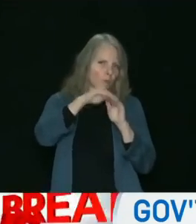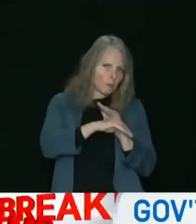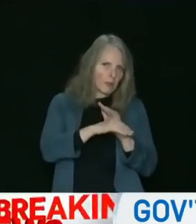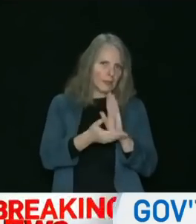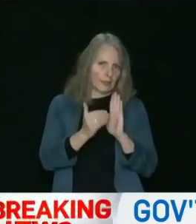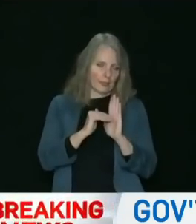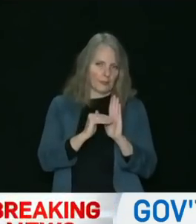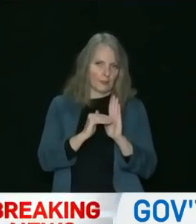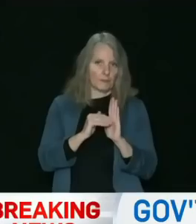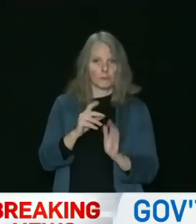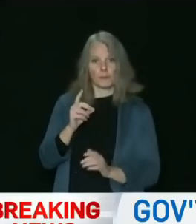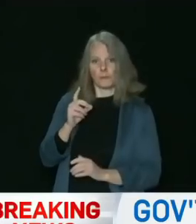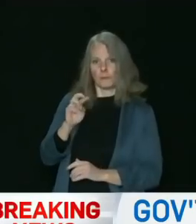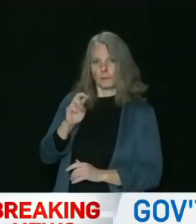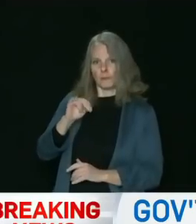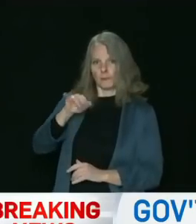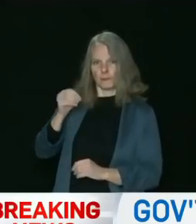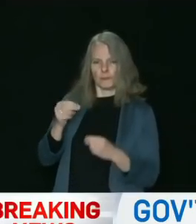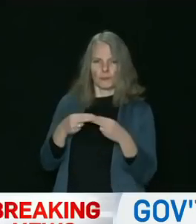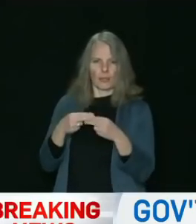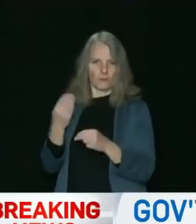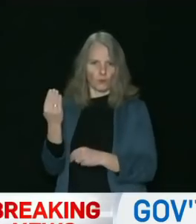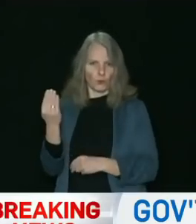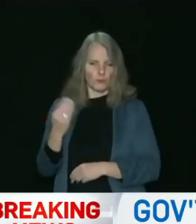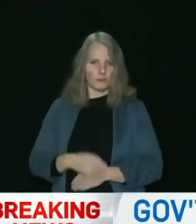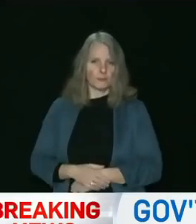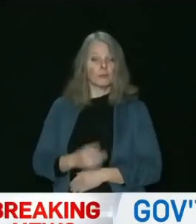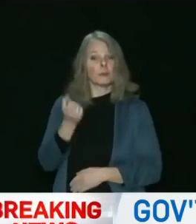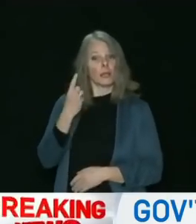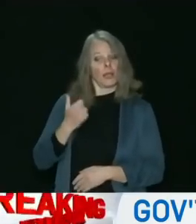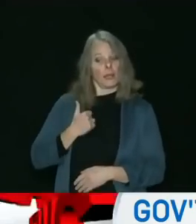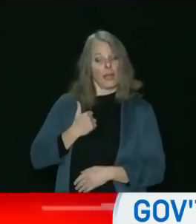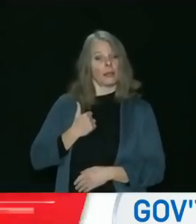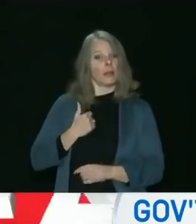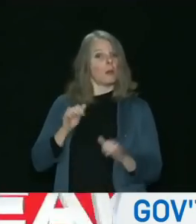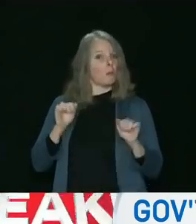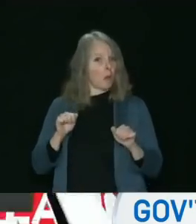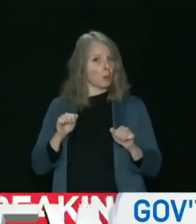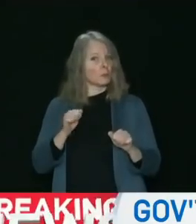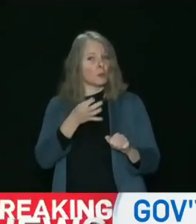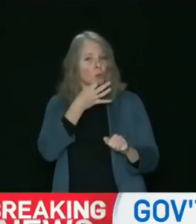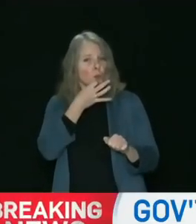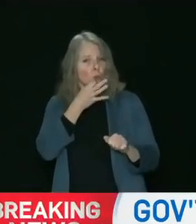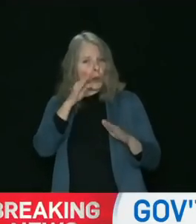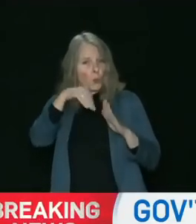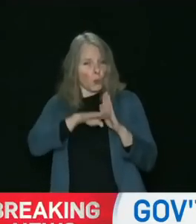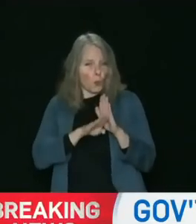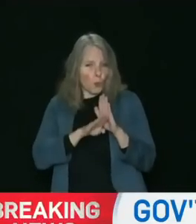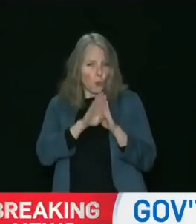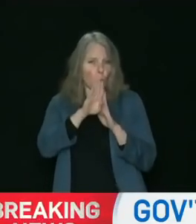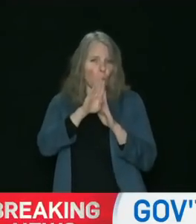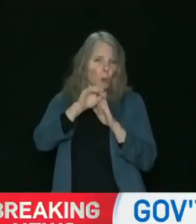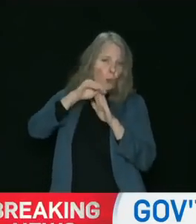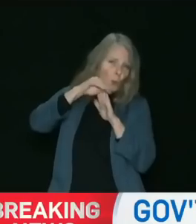WILL SOON PEAK. [Voice of Interpreter]: